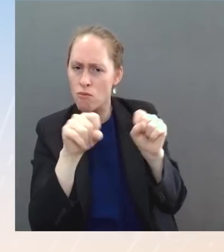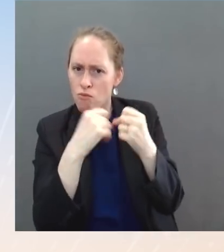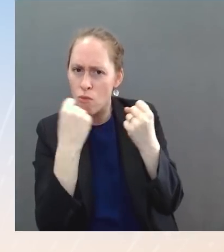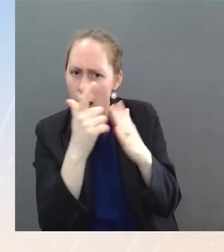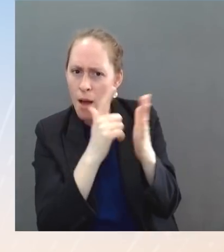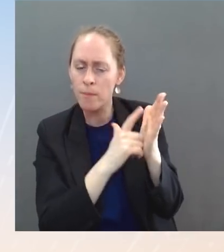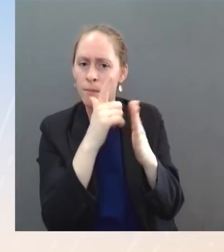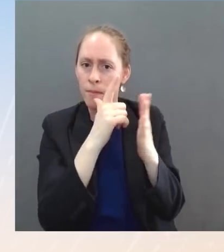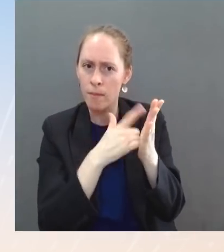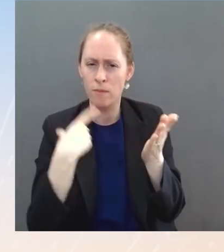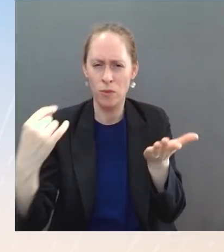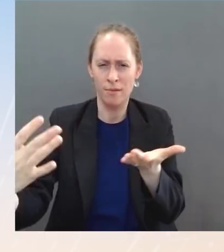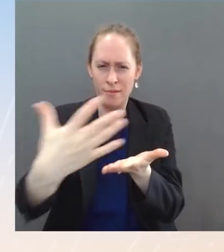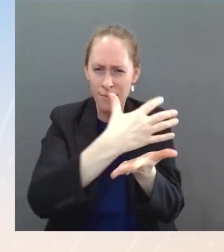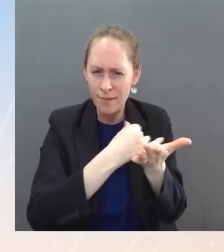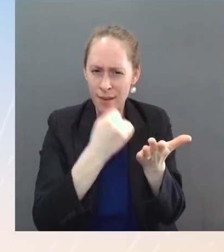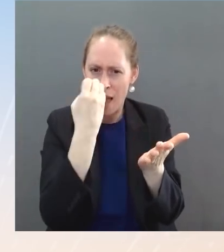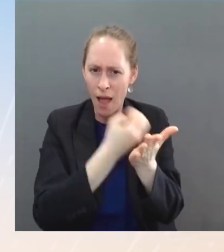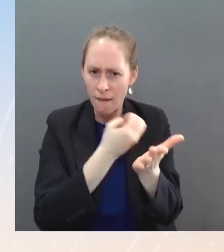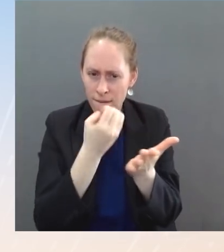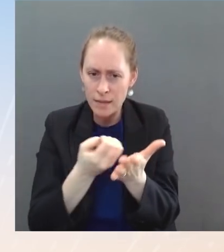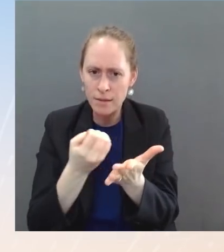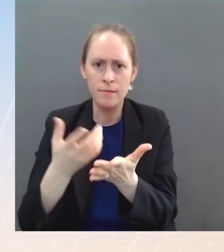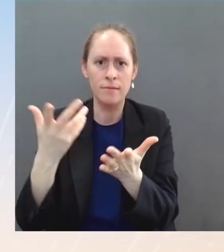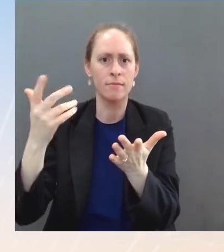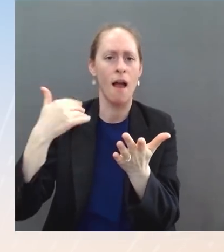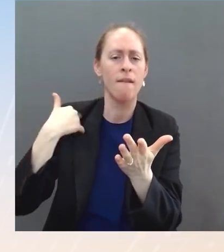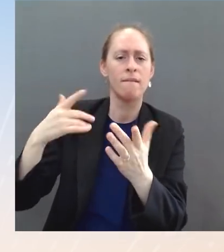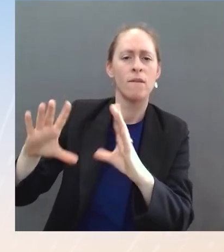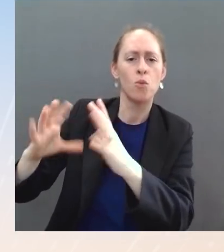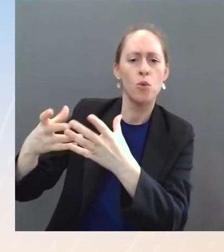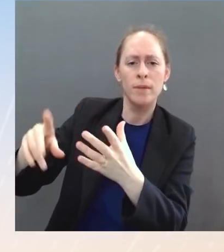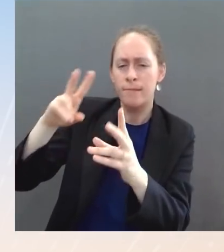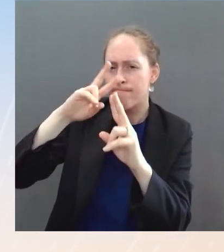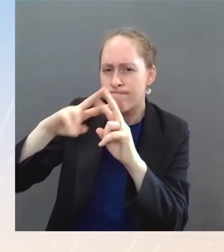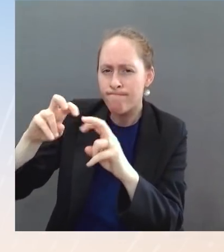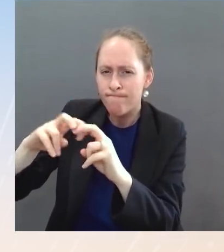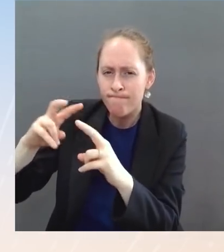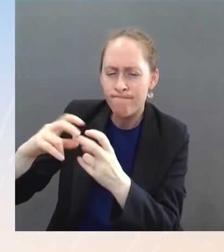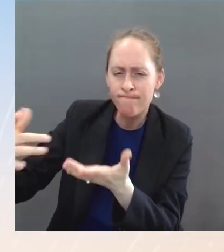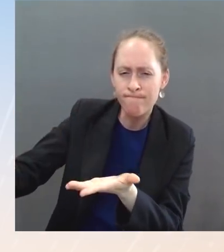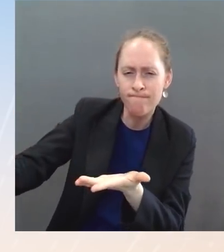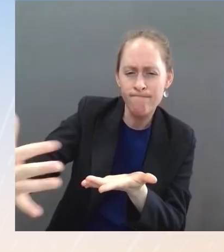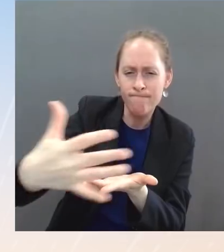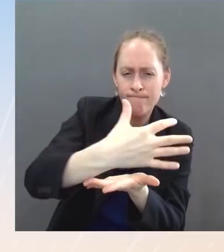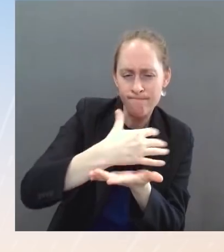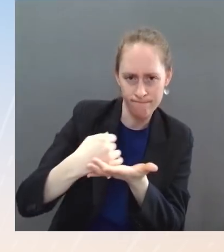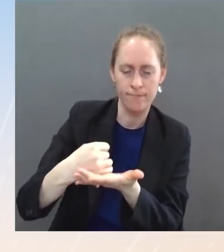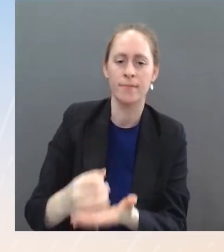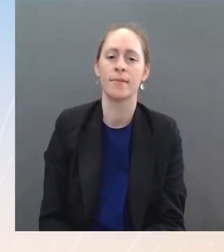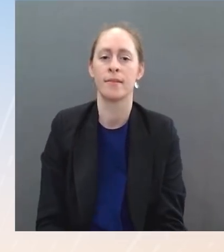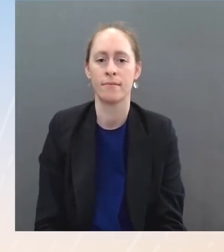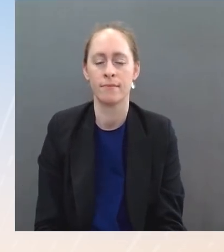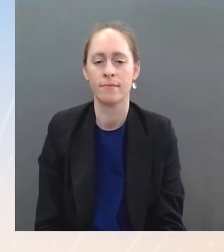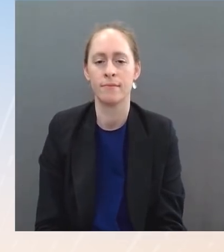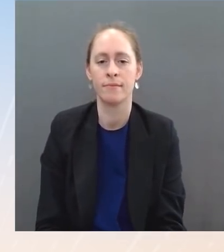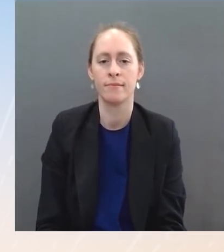And we, actually, within our intelligence community, had previously stood up a team to be able to document and analyze war crimes